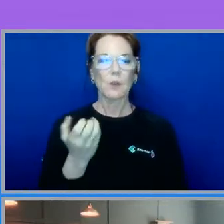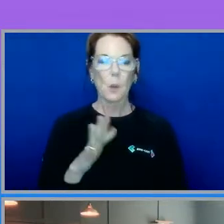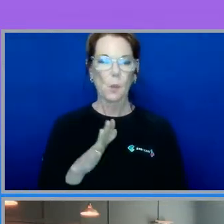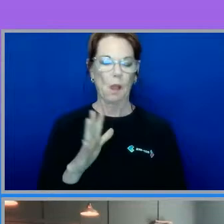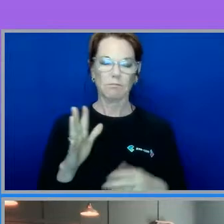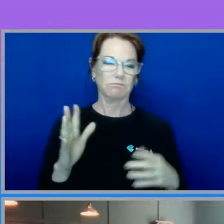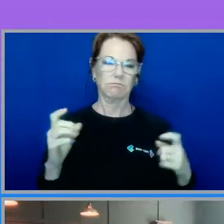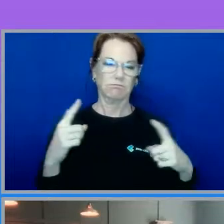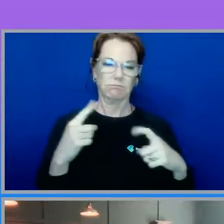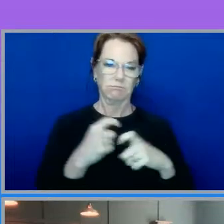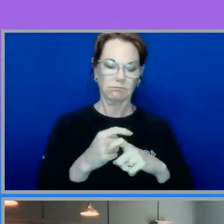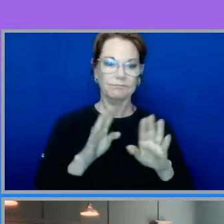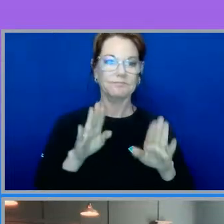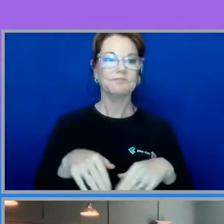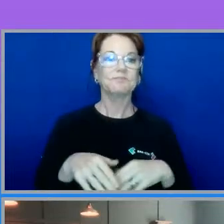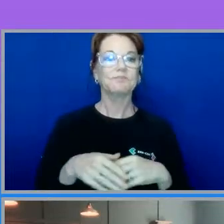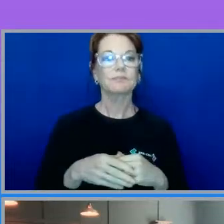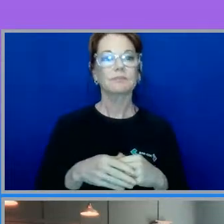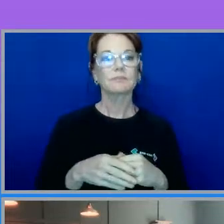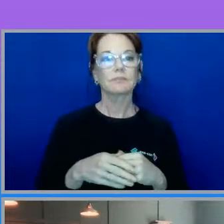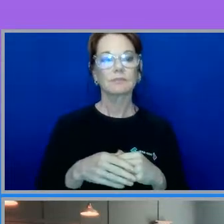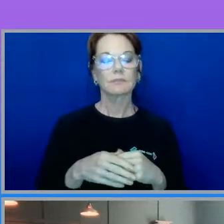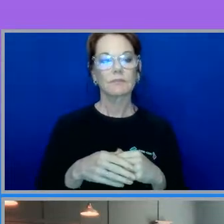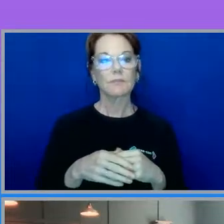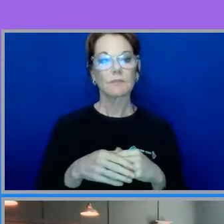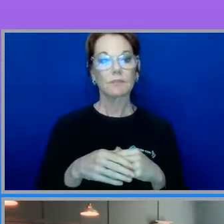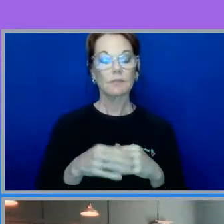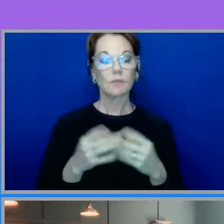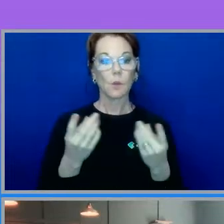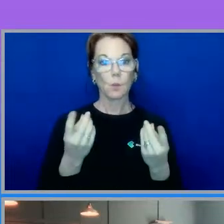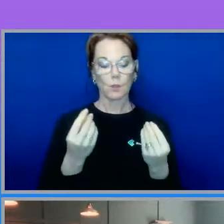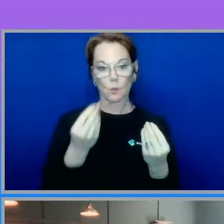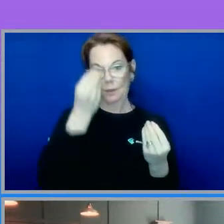that jargony space. Simply put, let's put the content in an